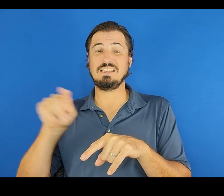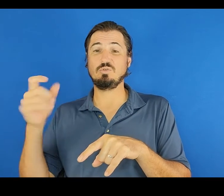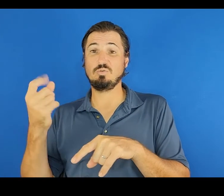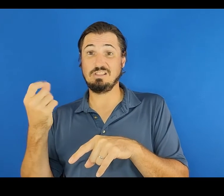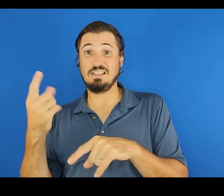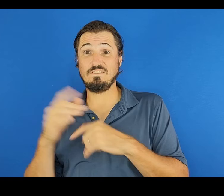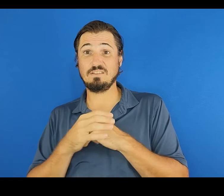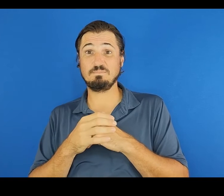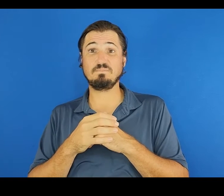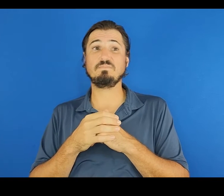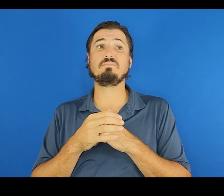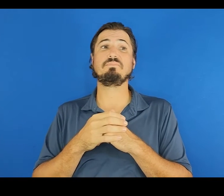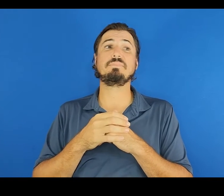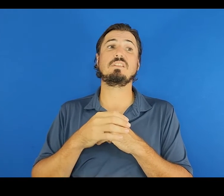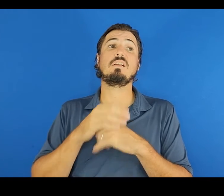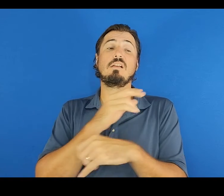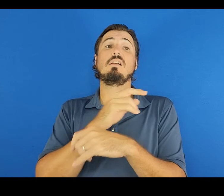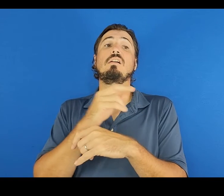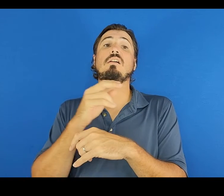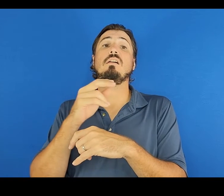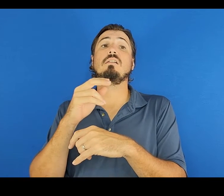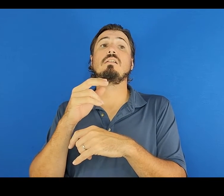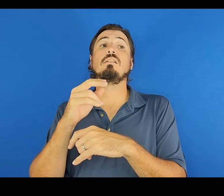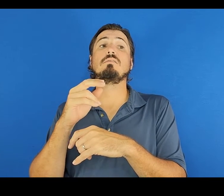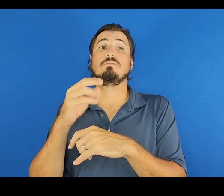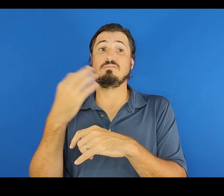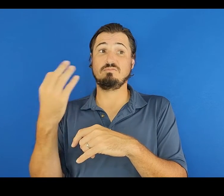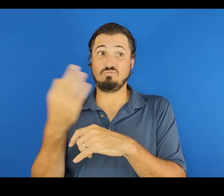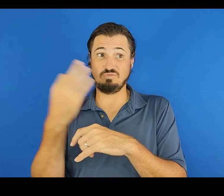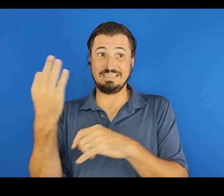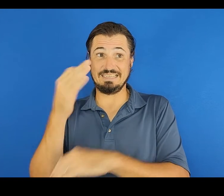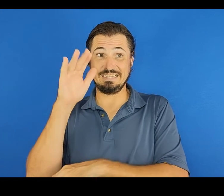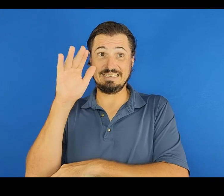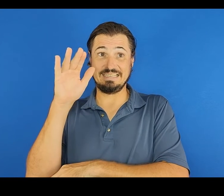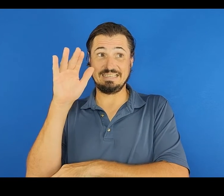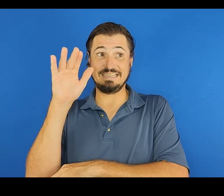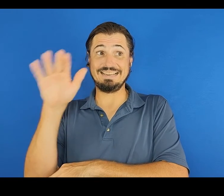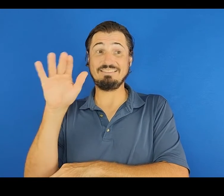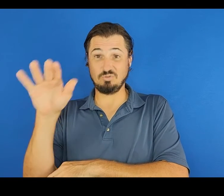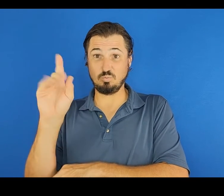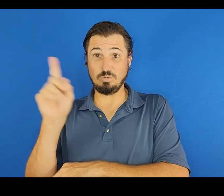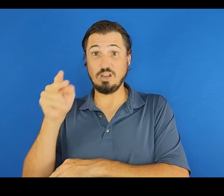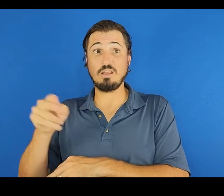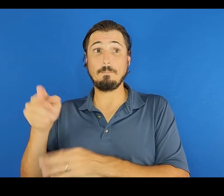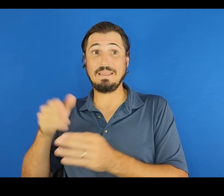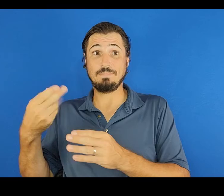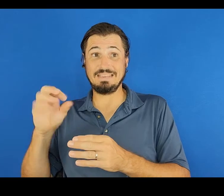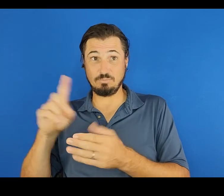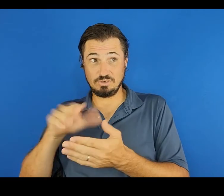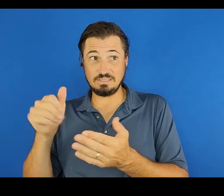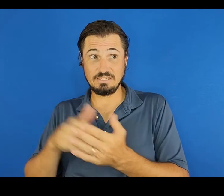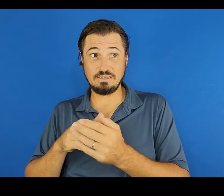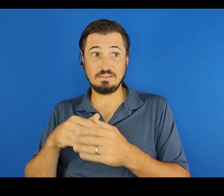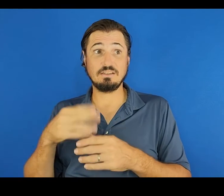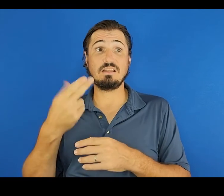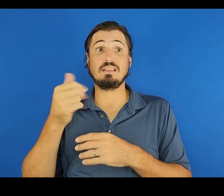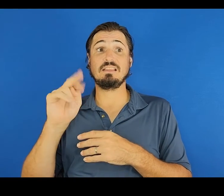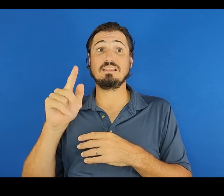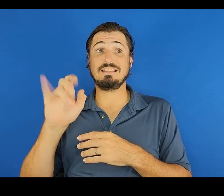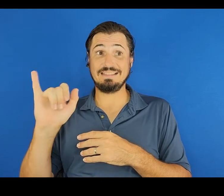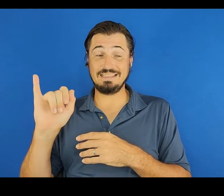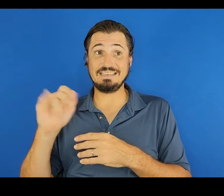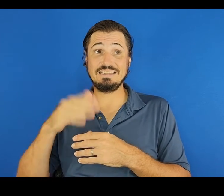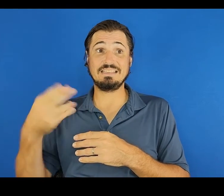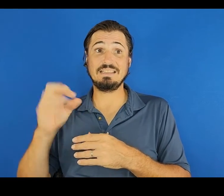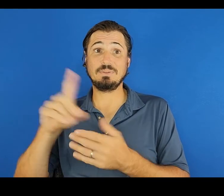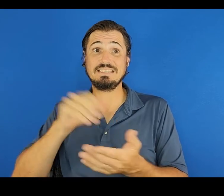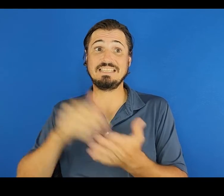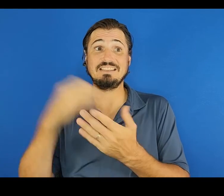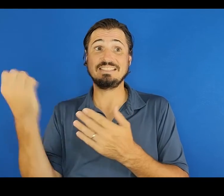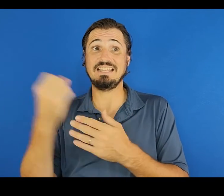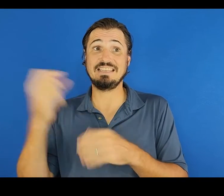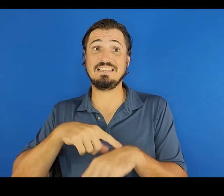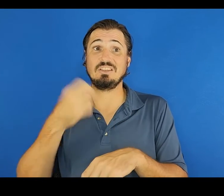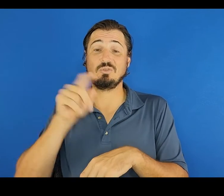hospital partners will be at the Hanapēpē Neighborhood Center on Friday afternoon and the Hanalei Neighborhood Center on Saturday, from noon to 3 p.m. All of these clinics are open to